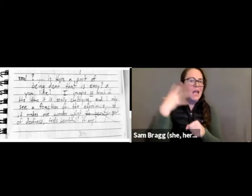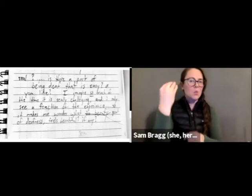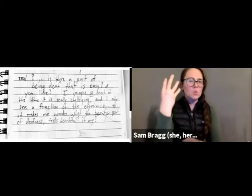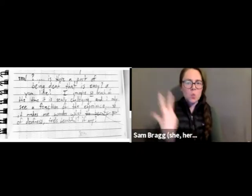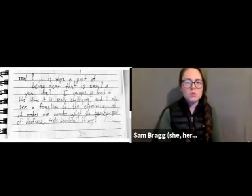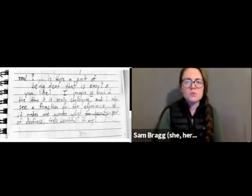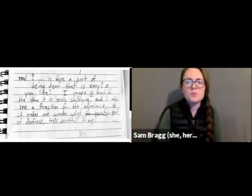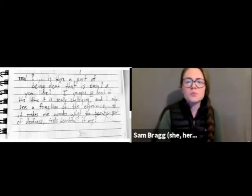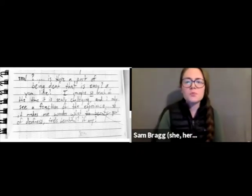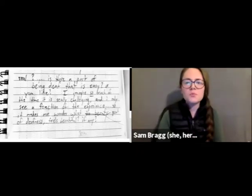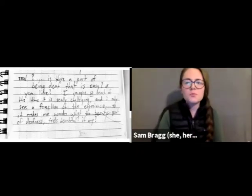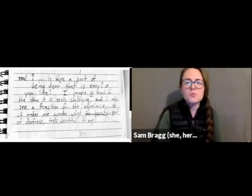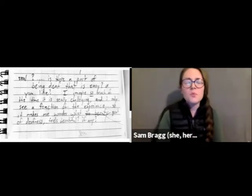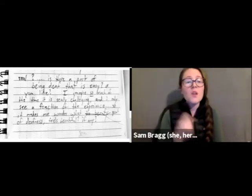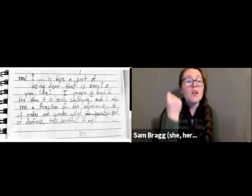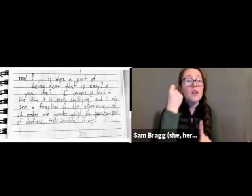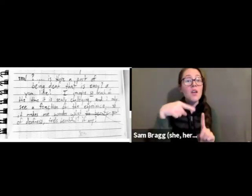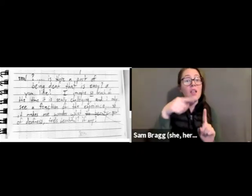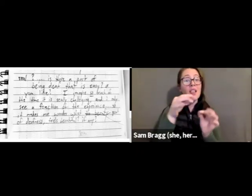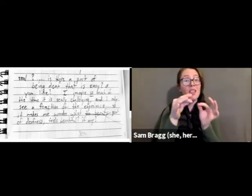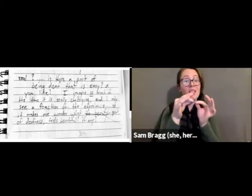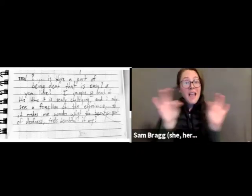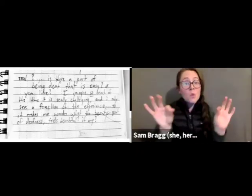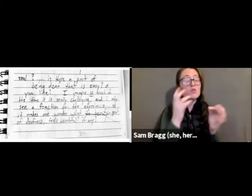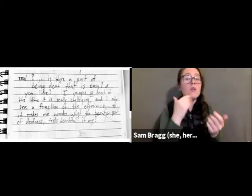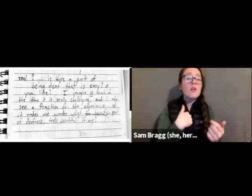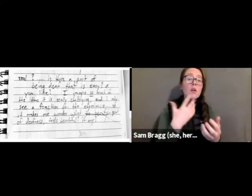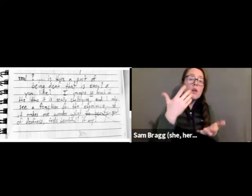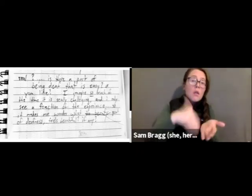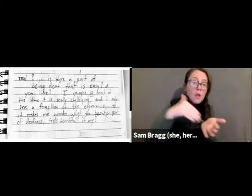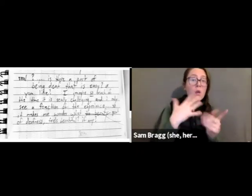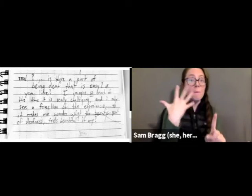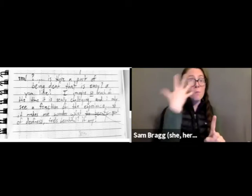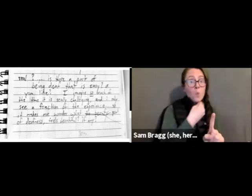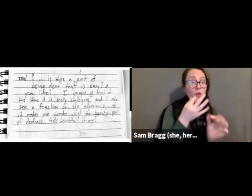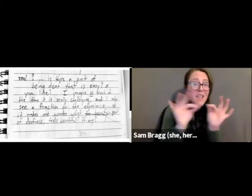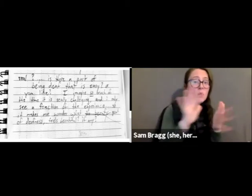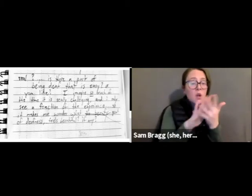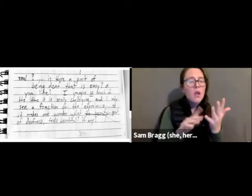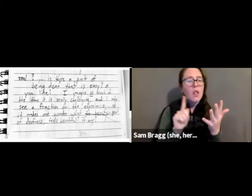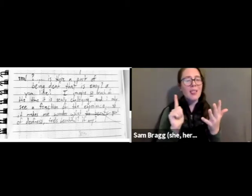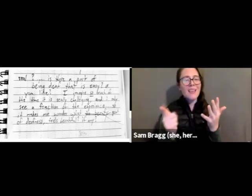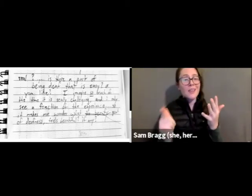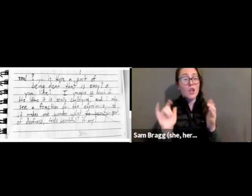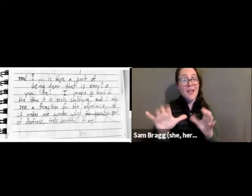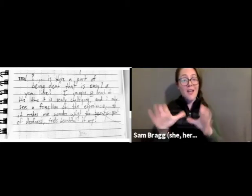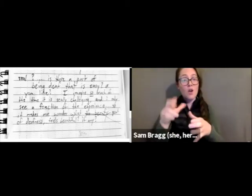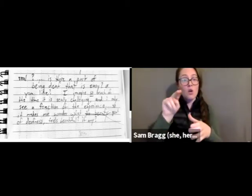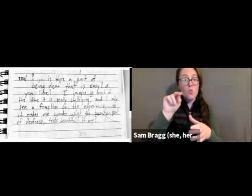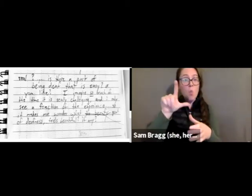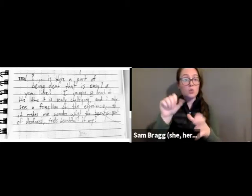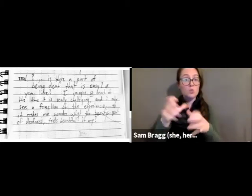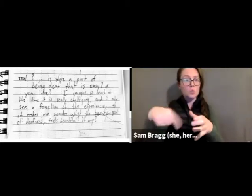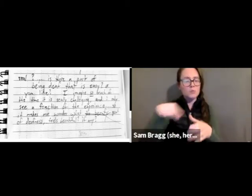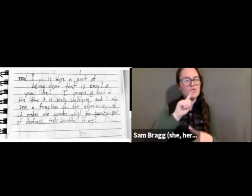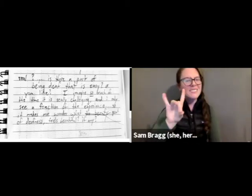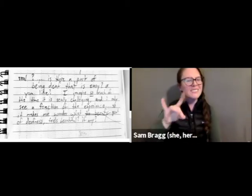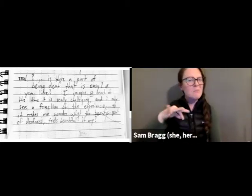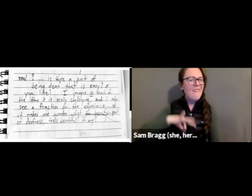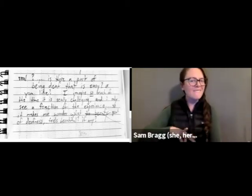for what it means to be deaf in the outdoors. Honestly ASL is a language and it's gorgeous